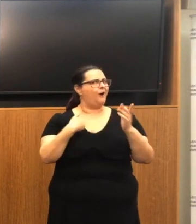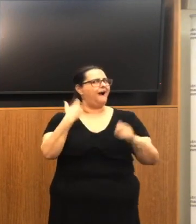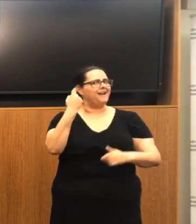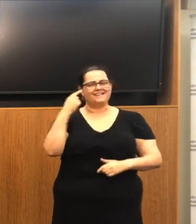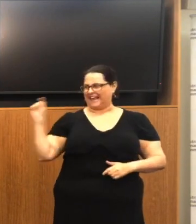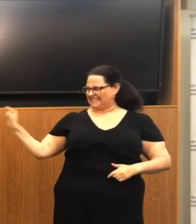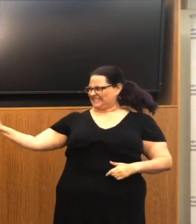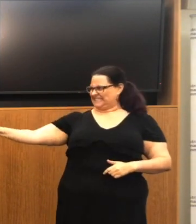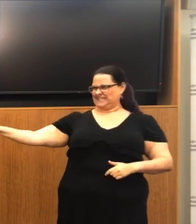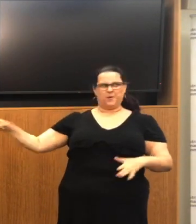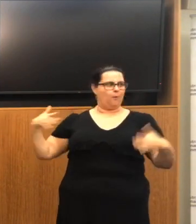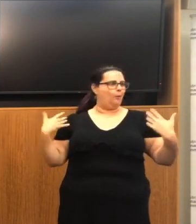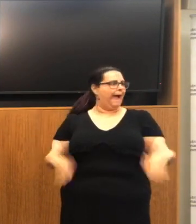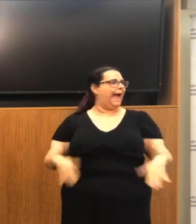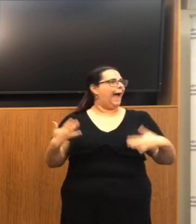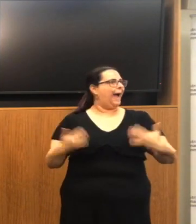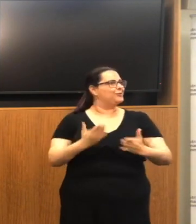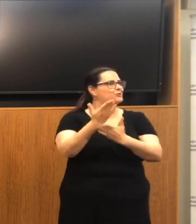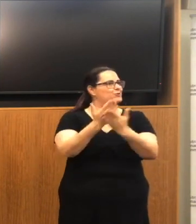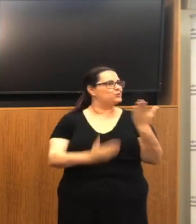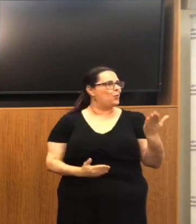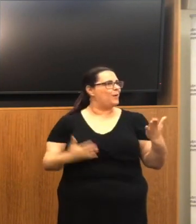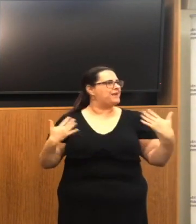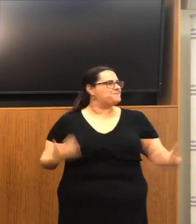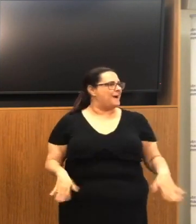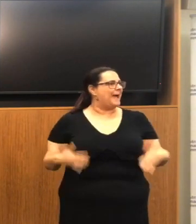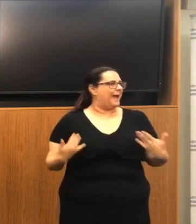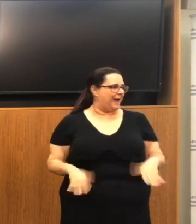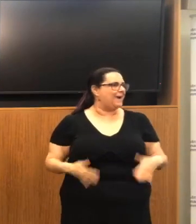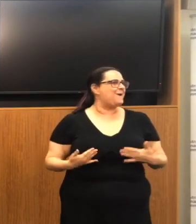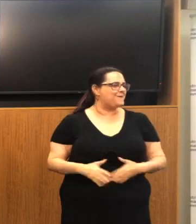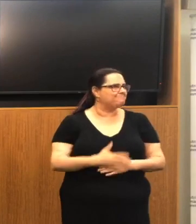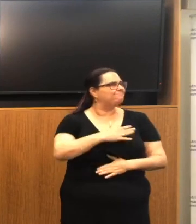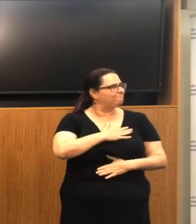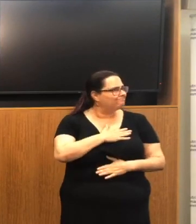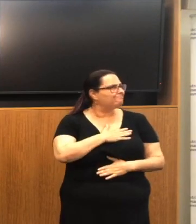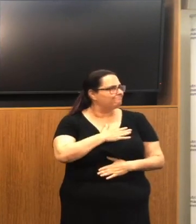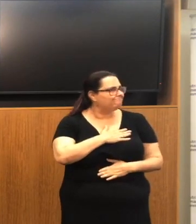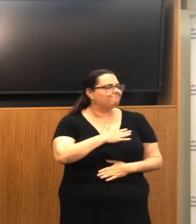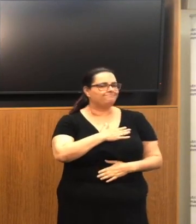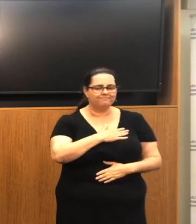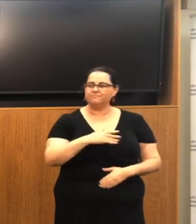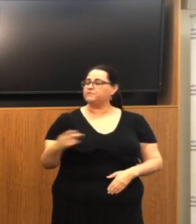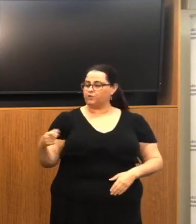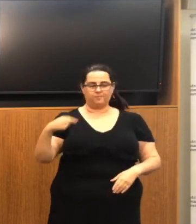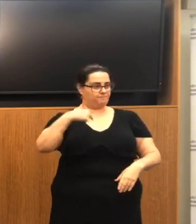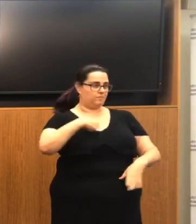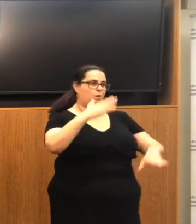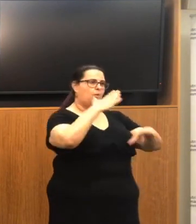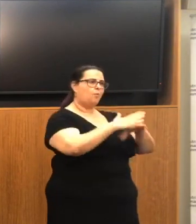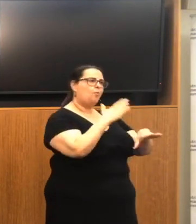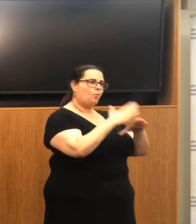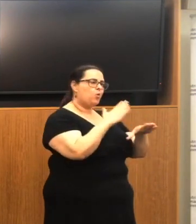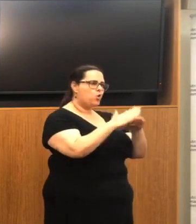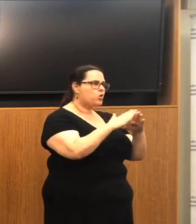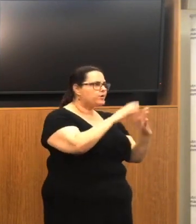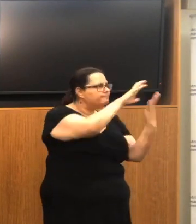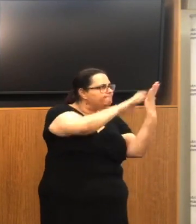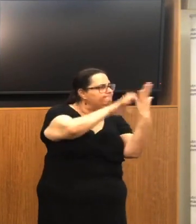even just to hear her share her story tonight. So, when we were working on documenting abuses in Greece,